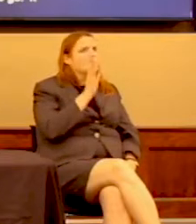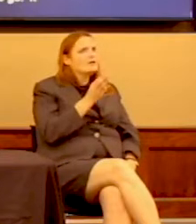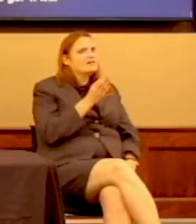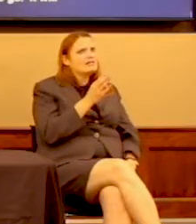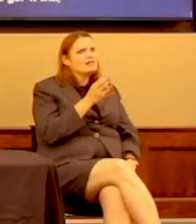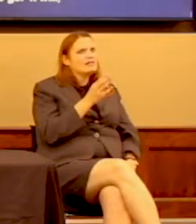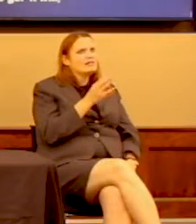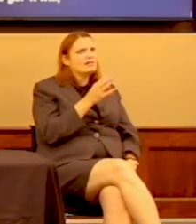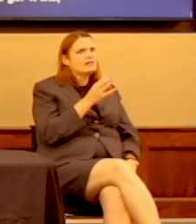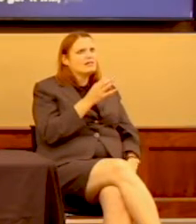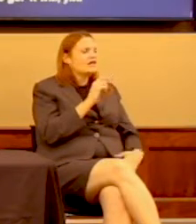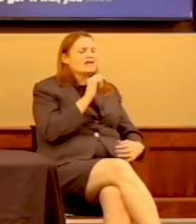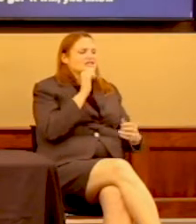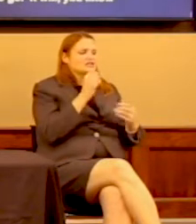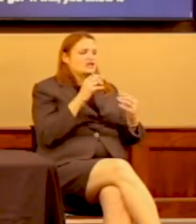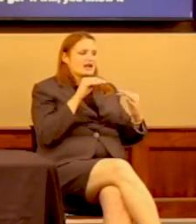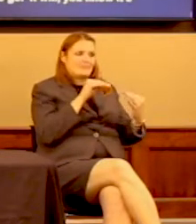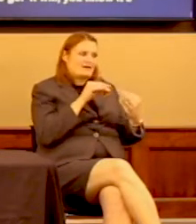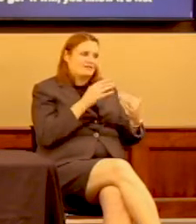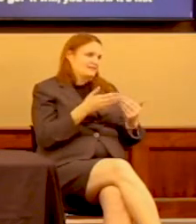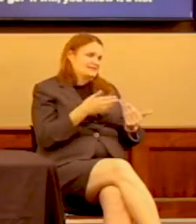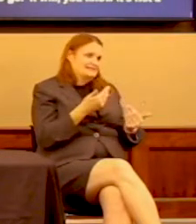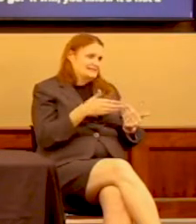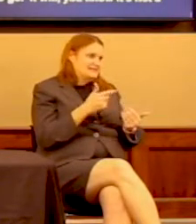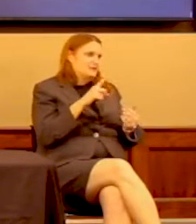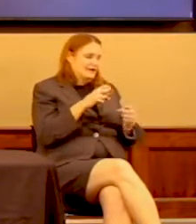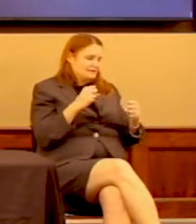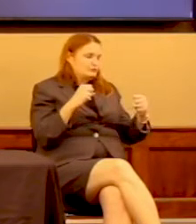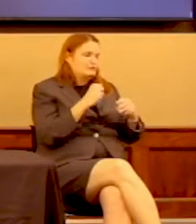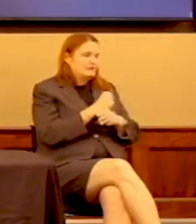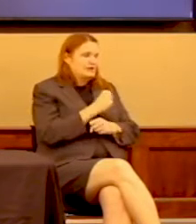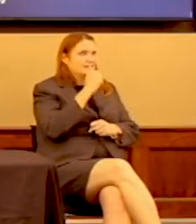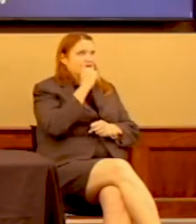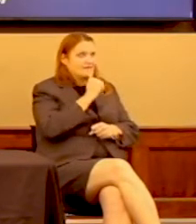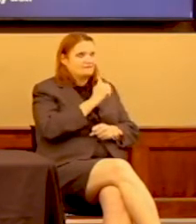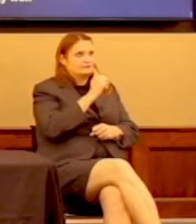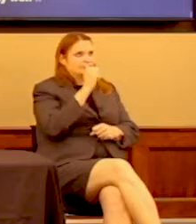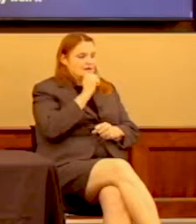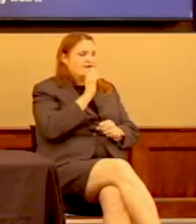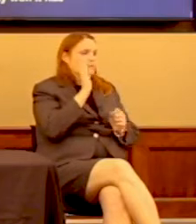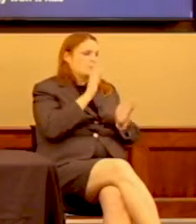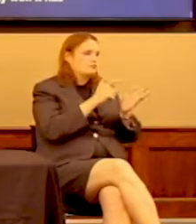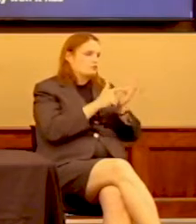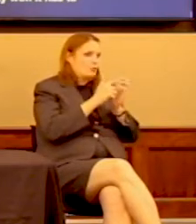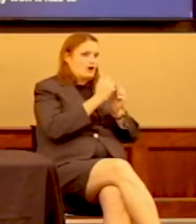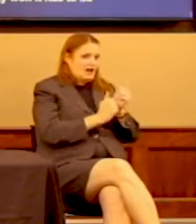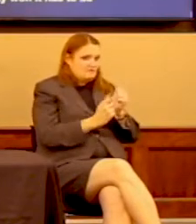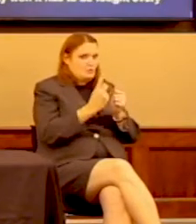that's easily won it will be tough to be fought every day and it will require